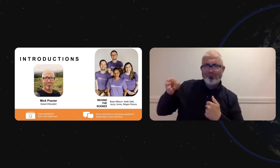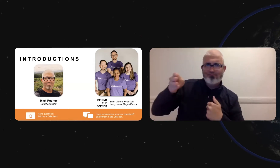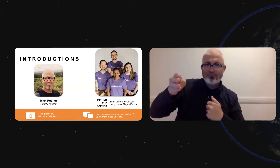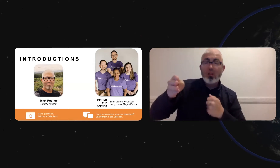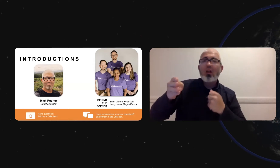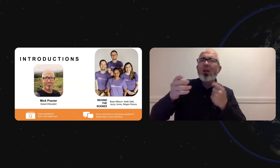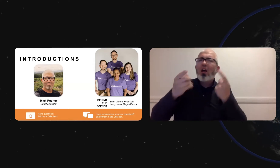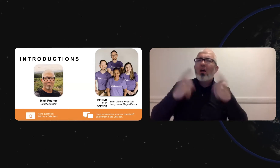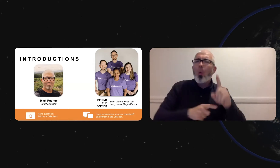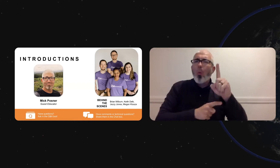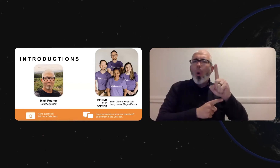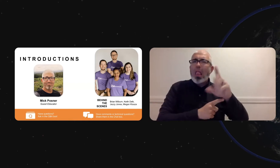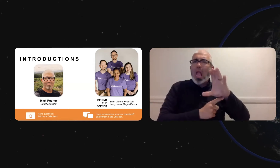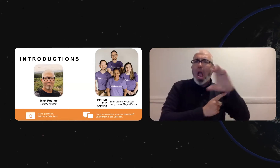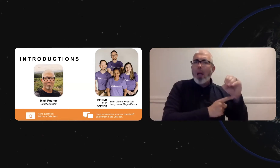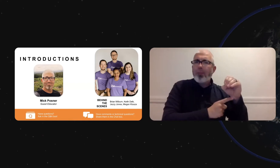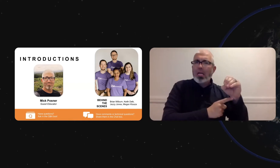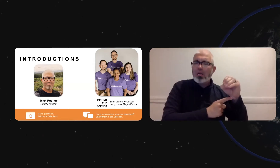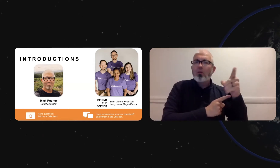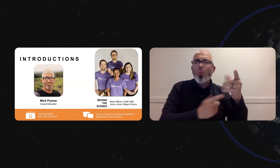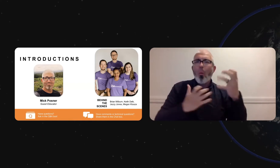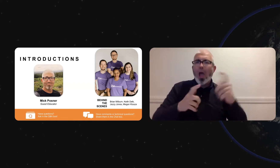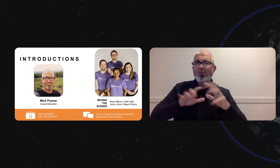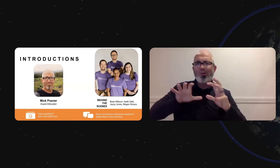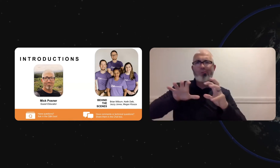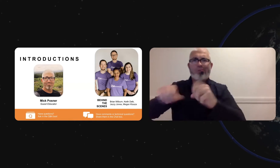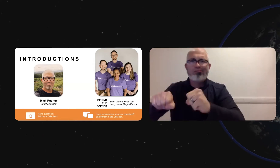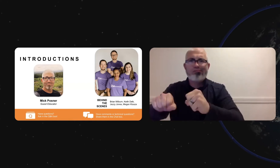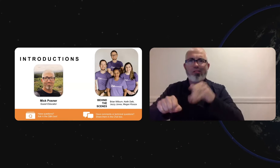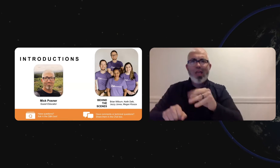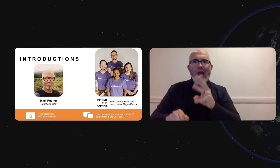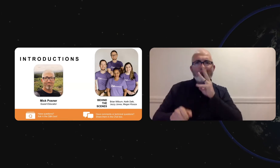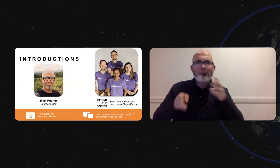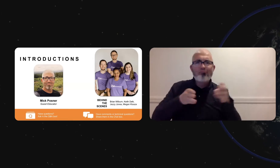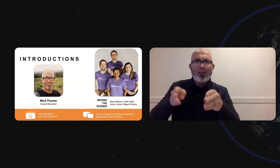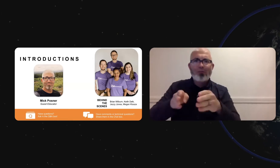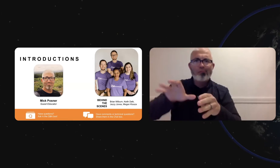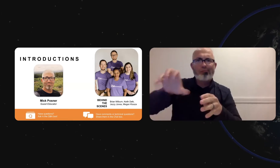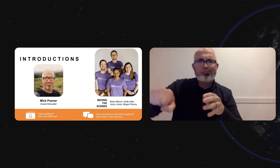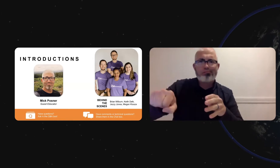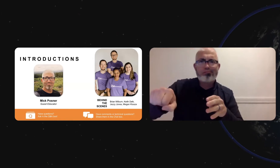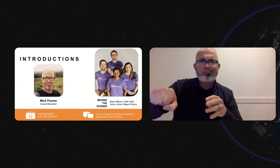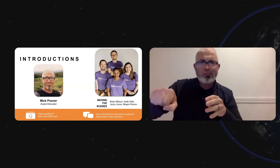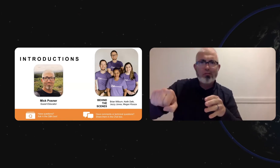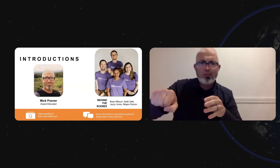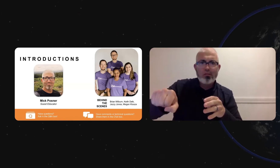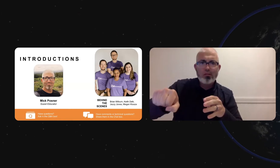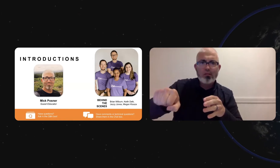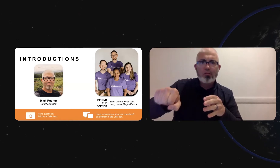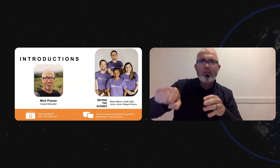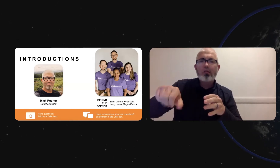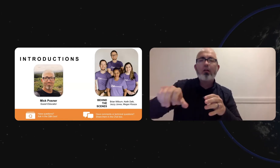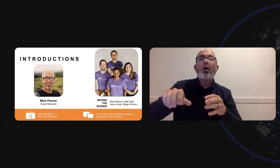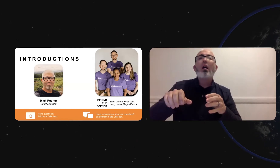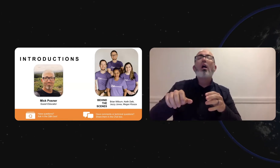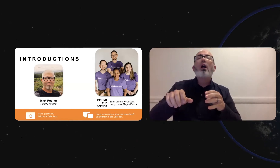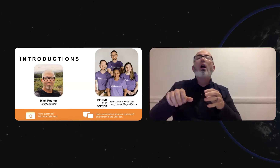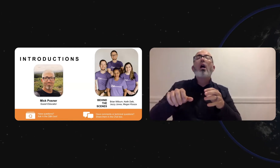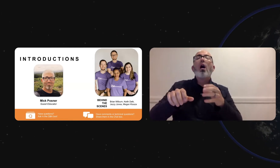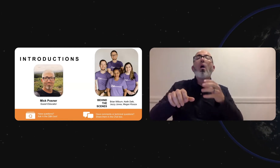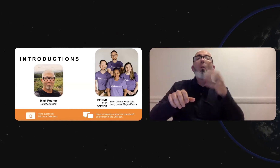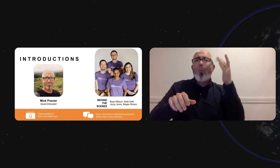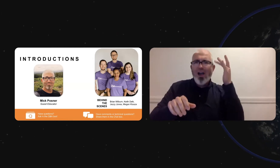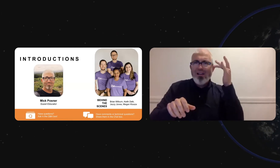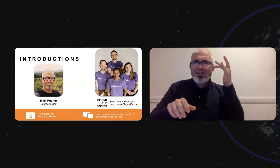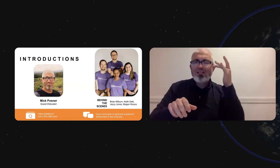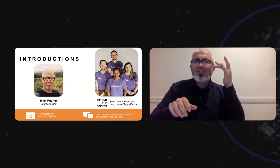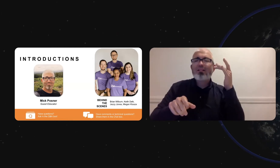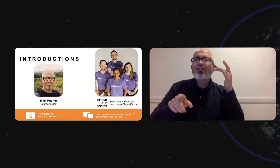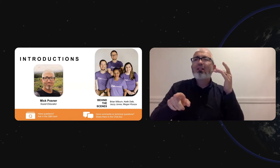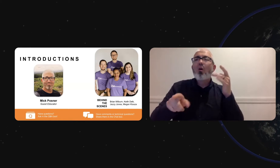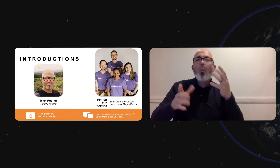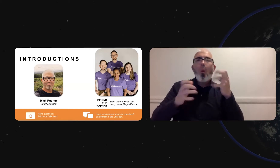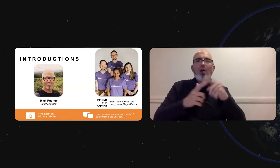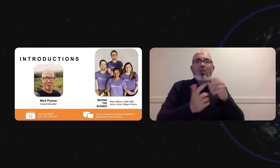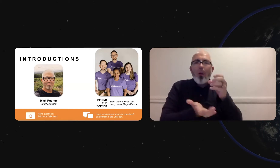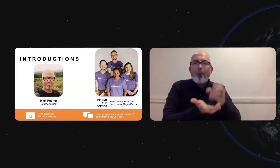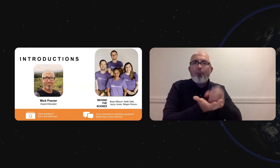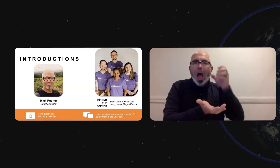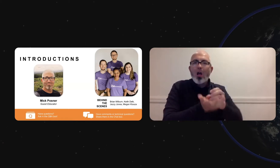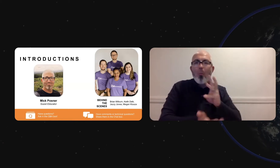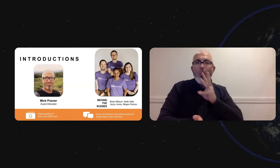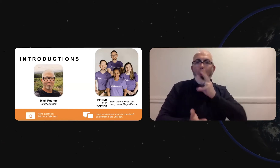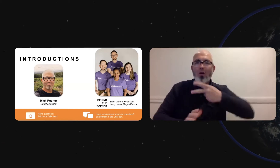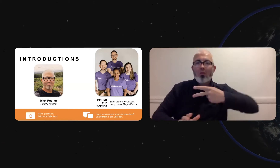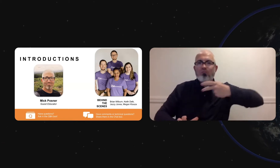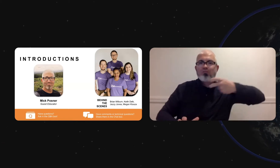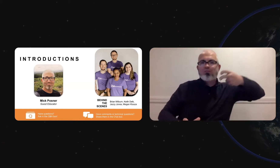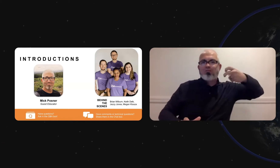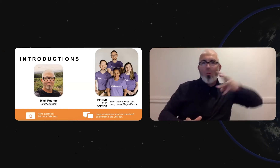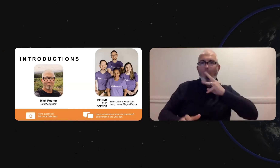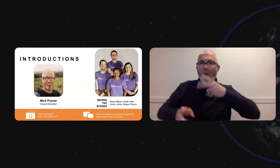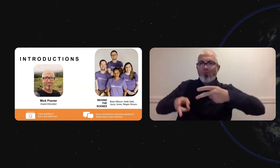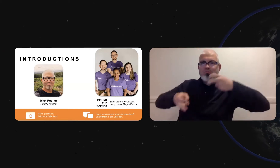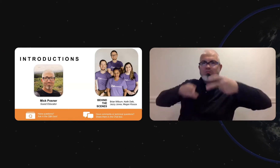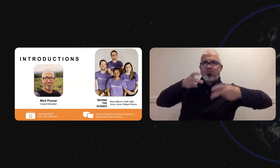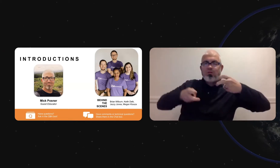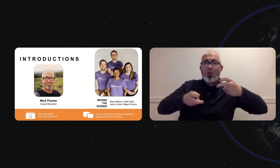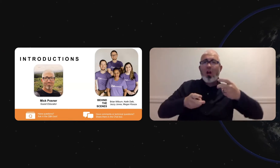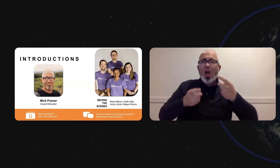There was a company that wanted to control the river, to bottle